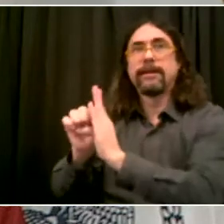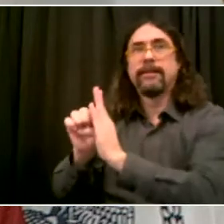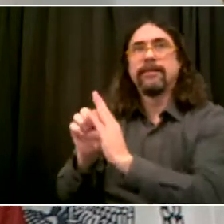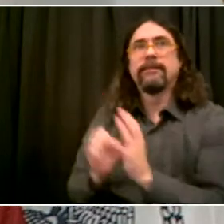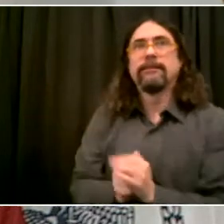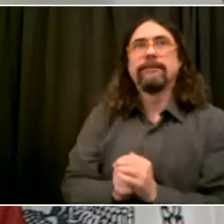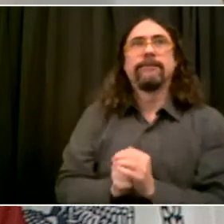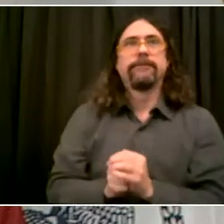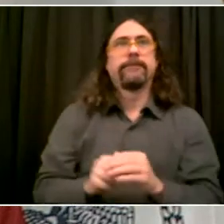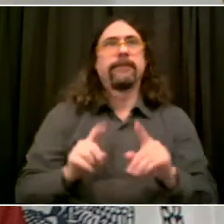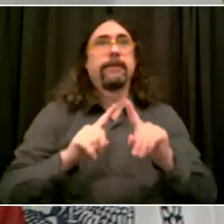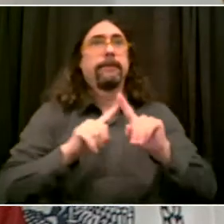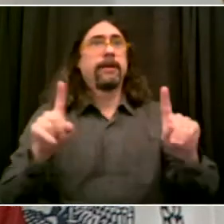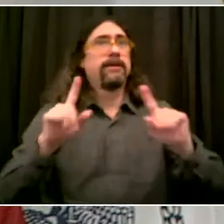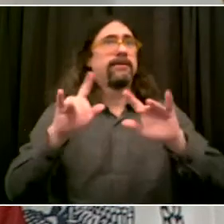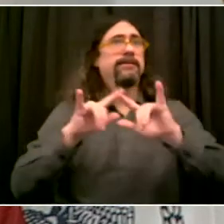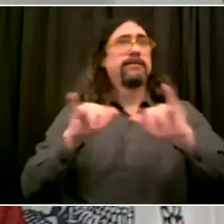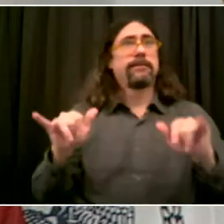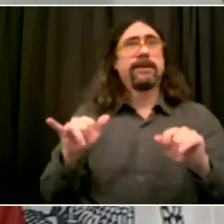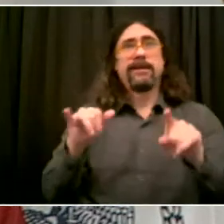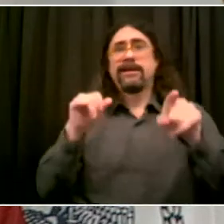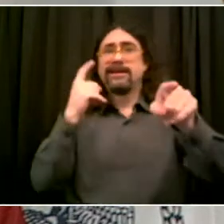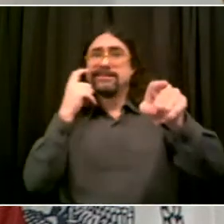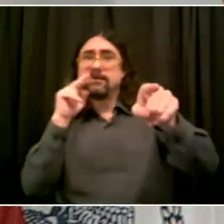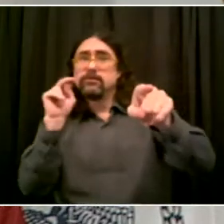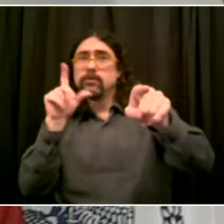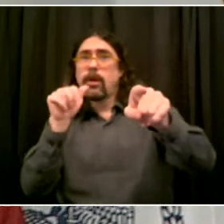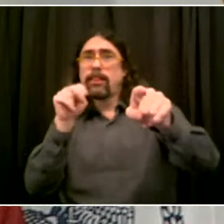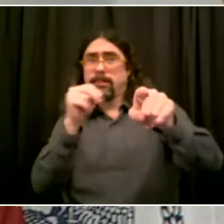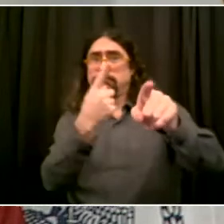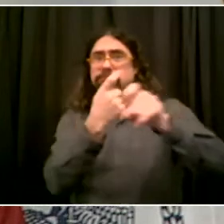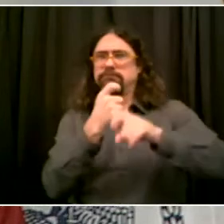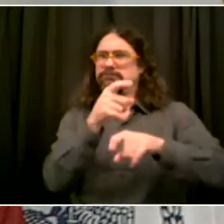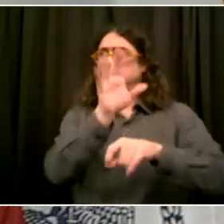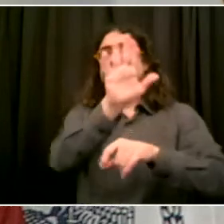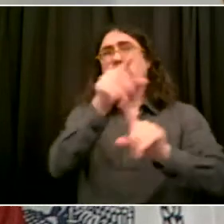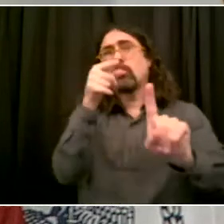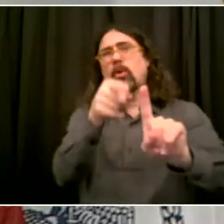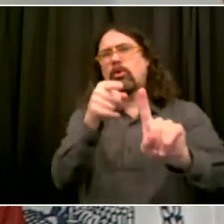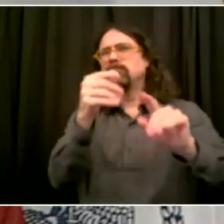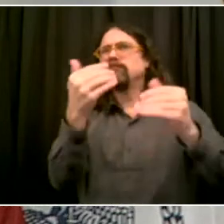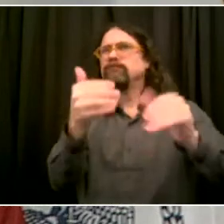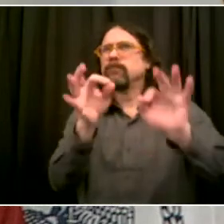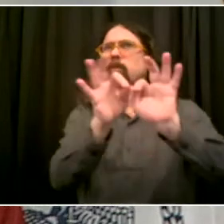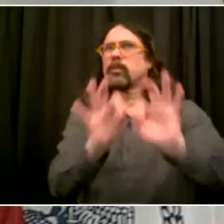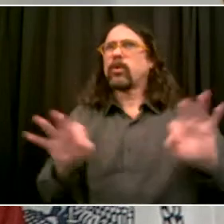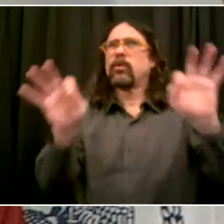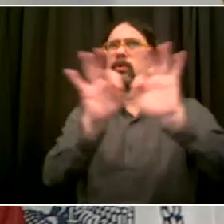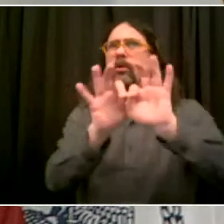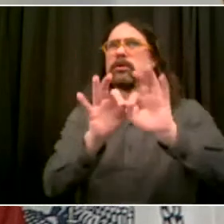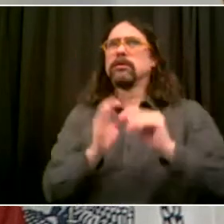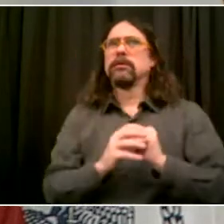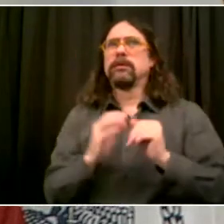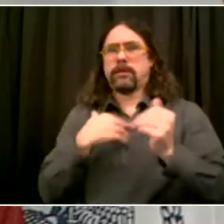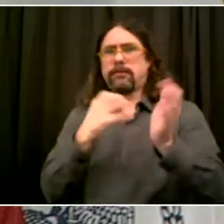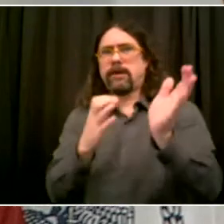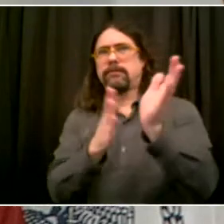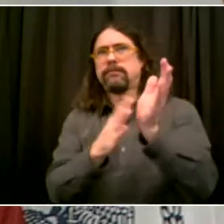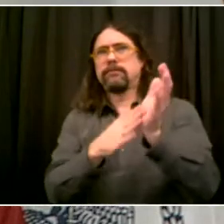YOUR EXAMPLE OF YOUR WOMAN WHOSE A PATIENT. BUT NOLAN IS RAISING AN IMPORTANT